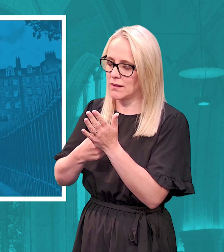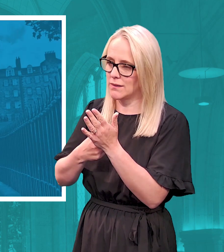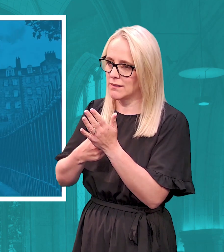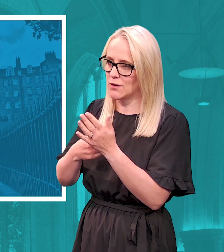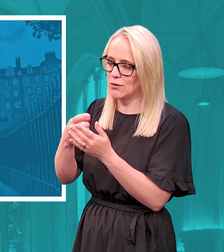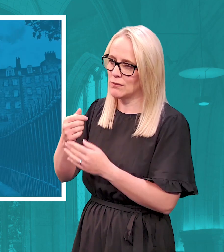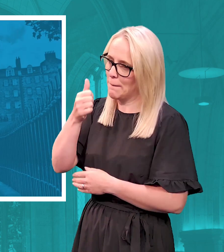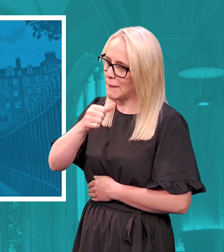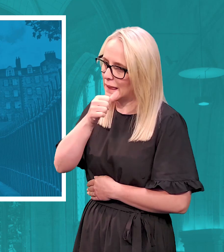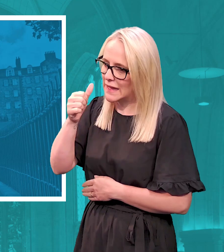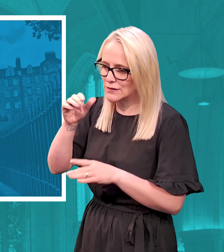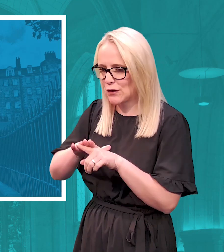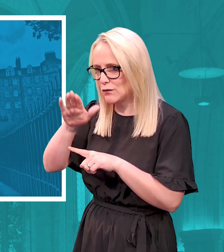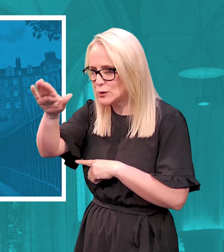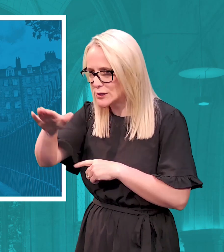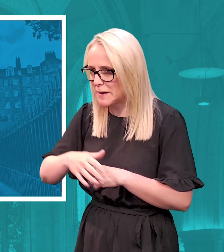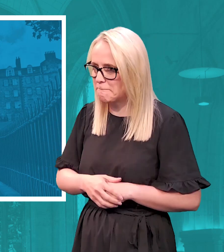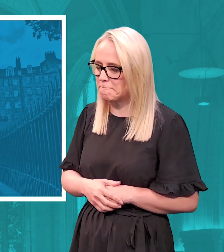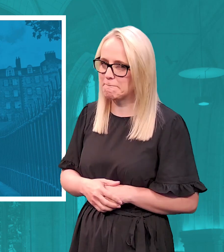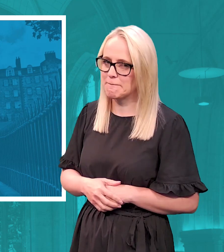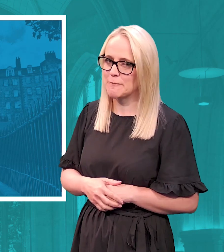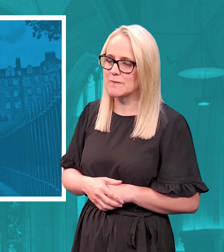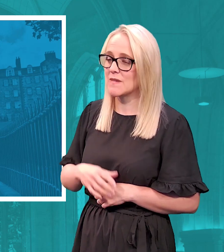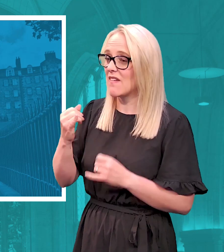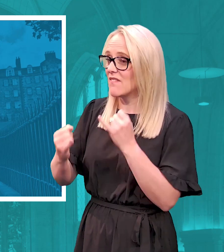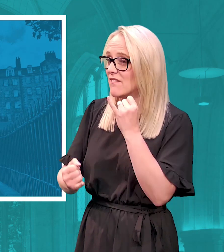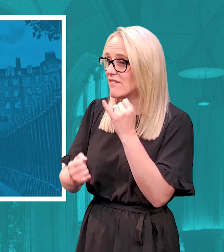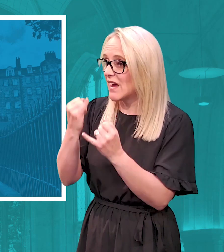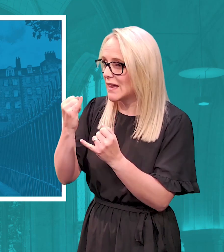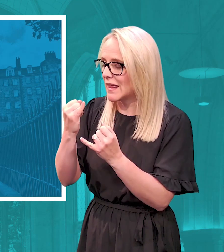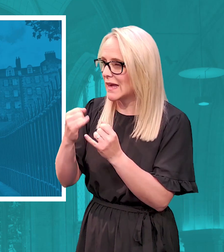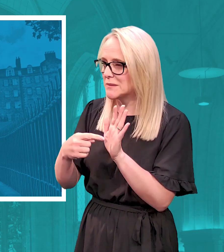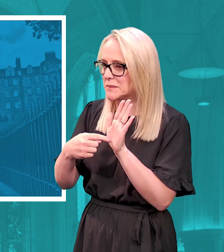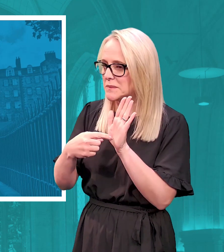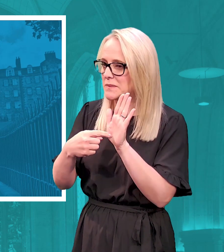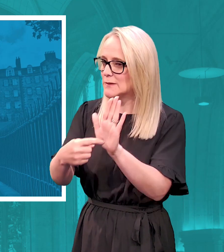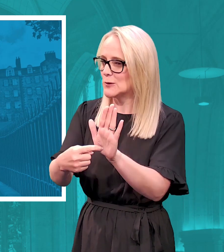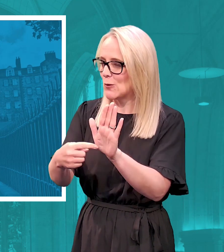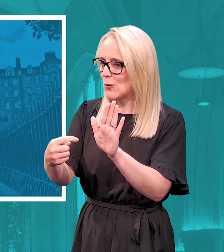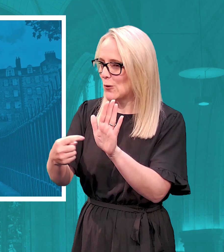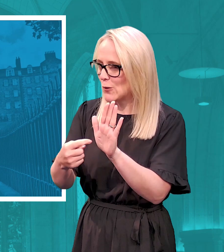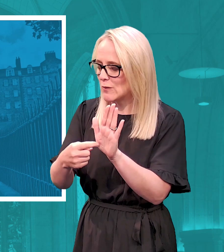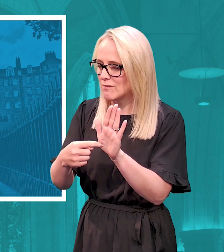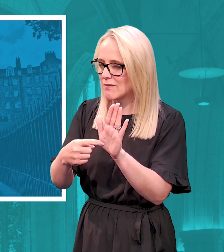And finally, I leave you with this picture which I first showed at the 2018 Assembly.